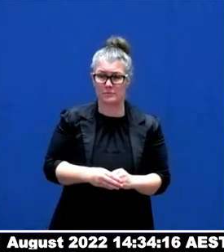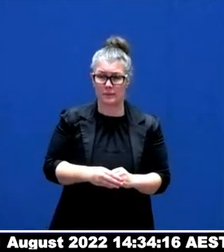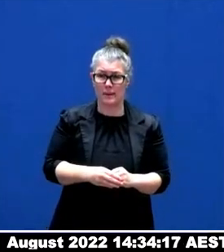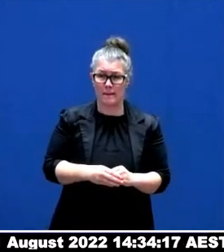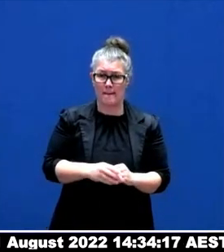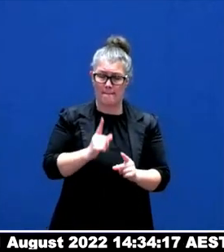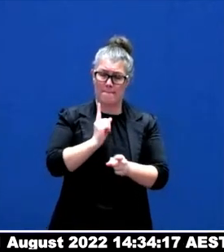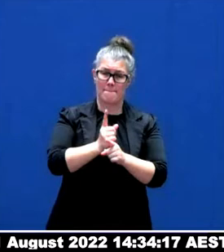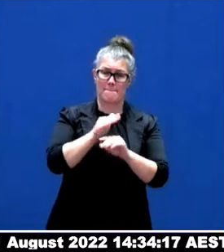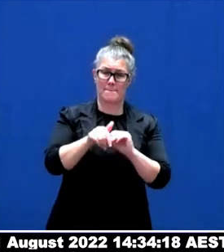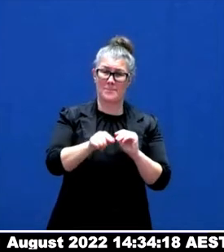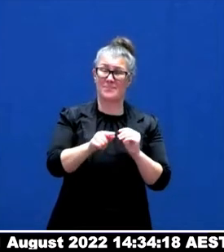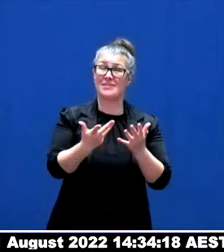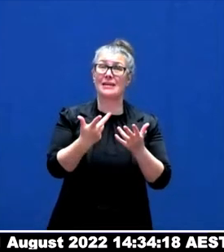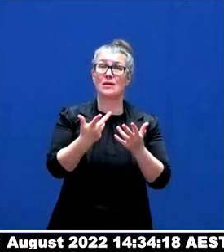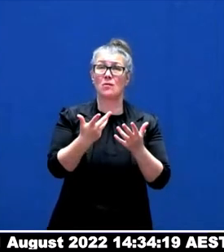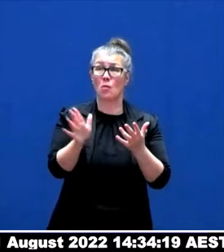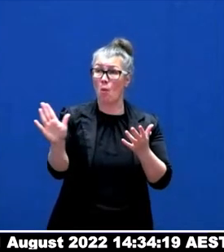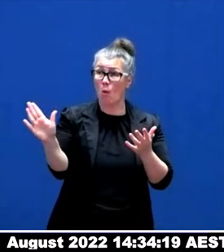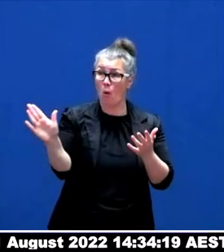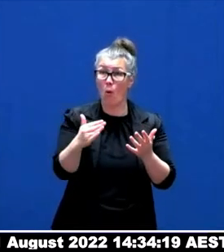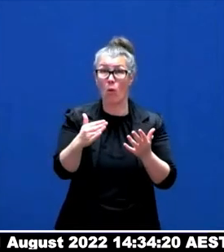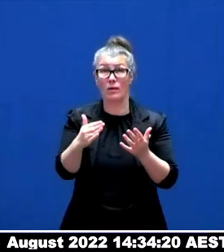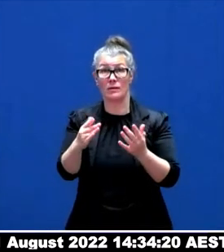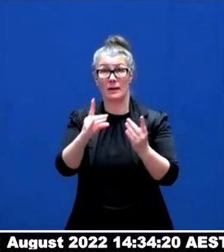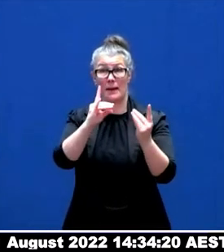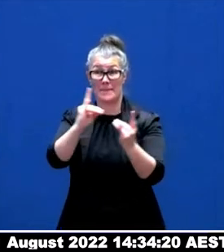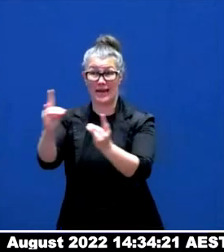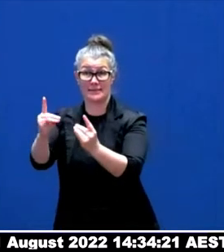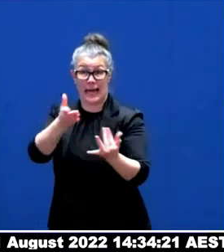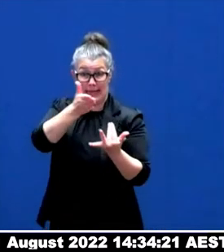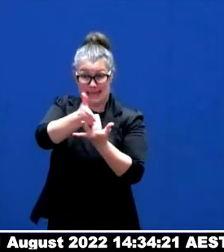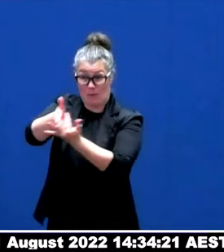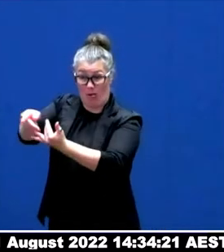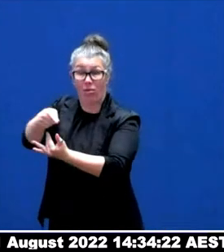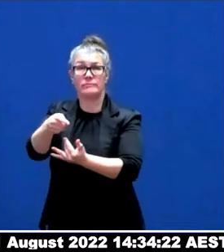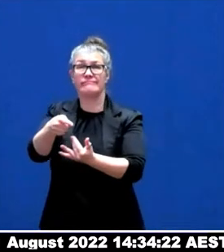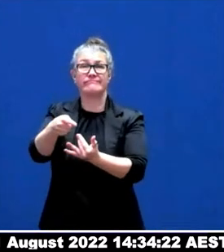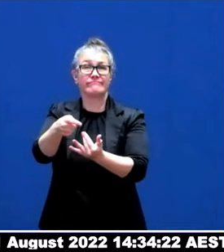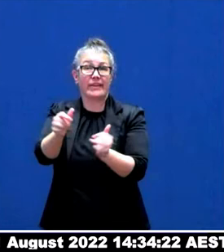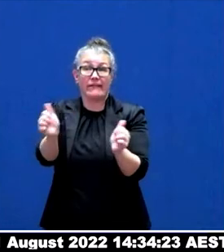or all the accessible beds are already taken up by the time you get down to our hypothetical participant, then what?